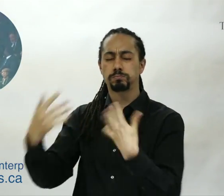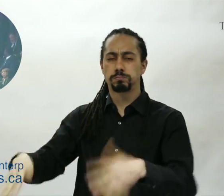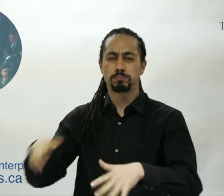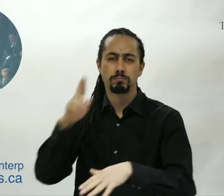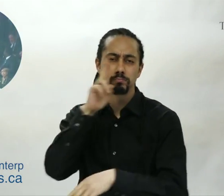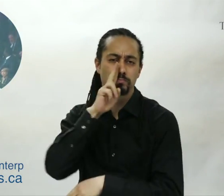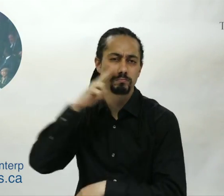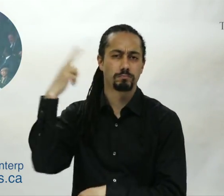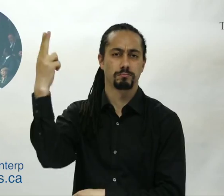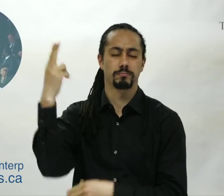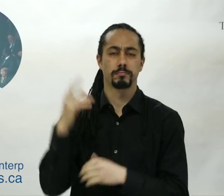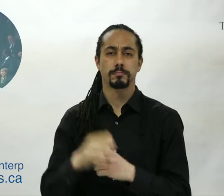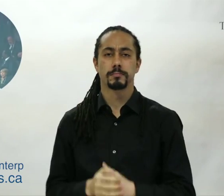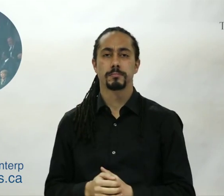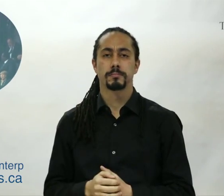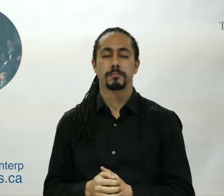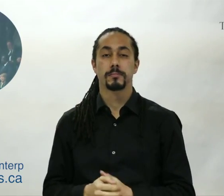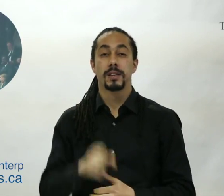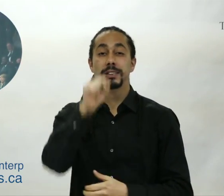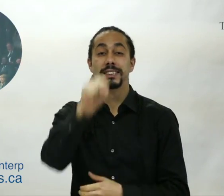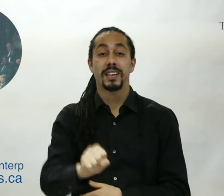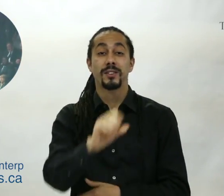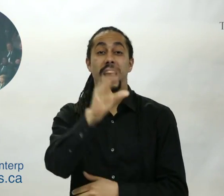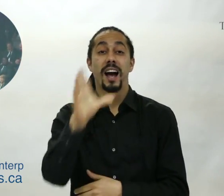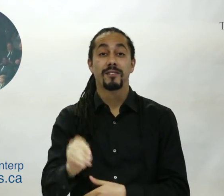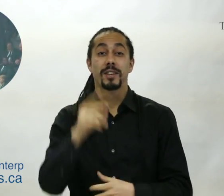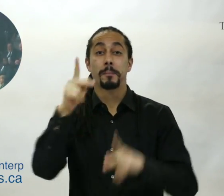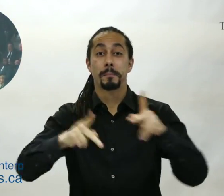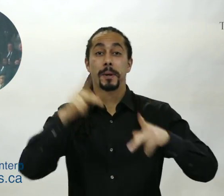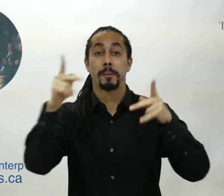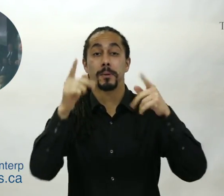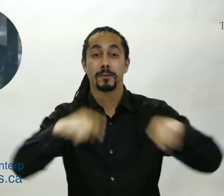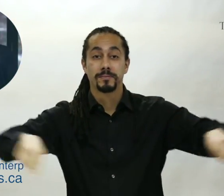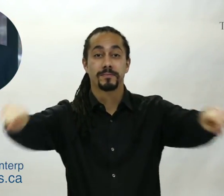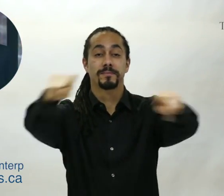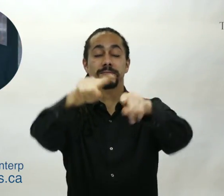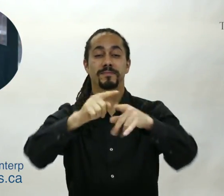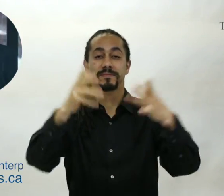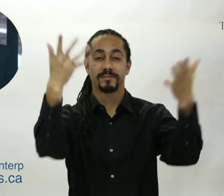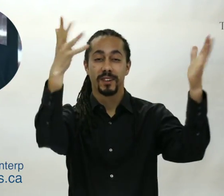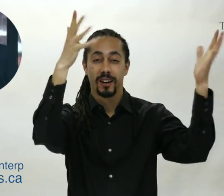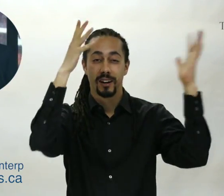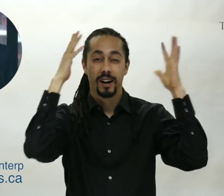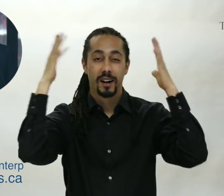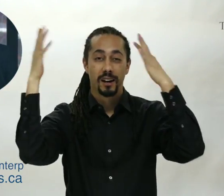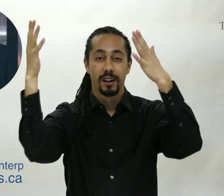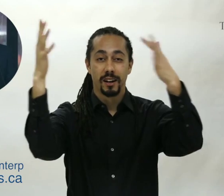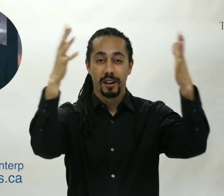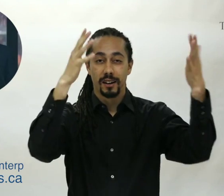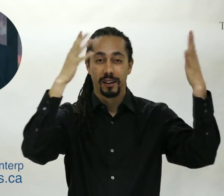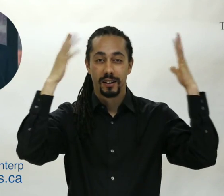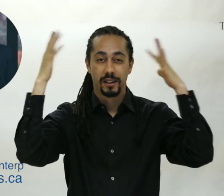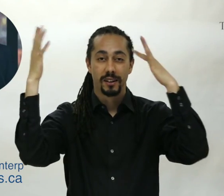To the people of South Africa -- -- people of every race and walk of life --